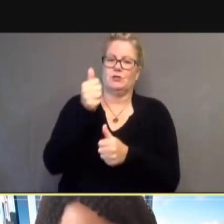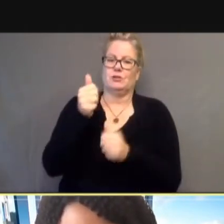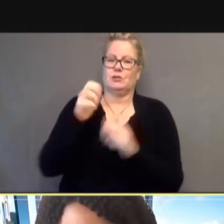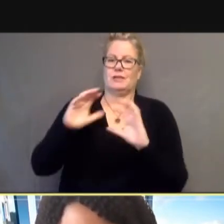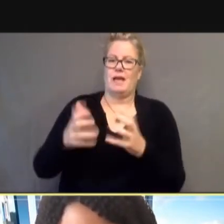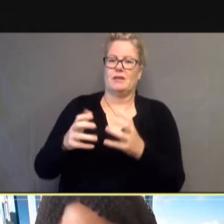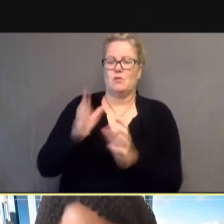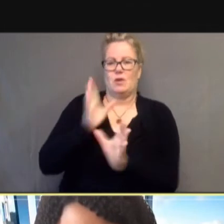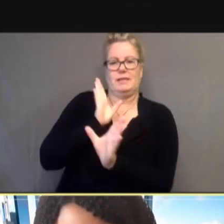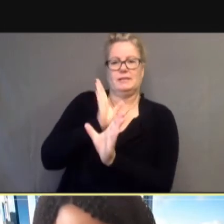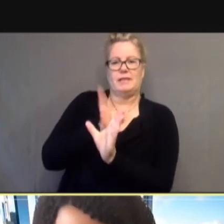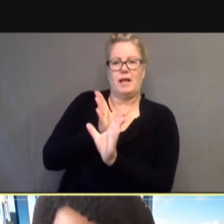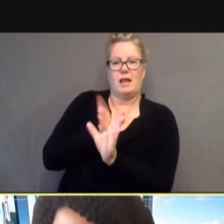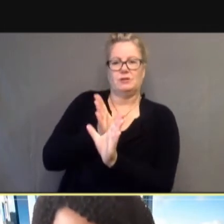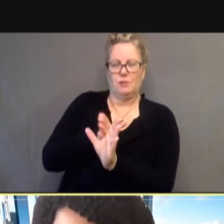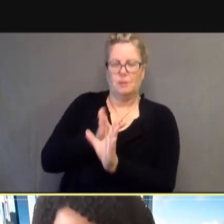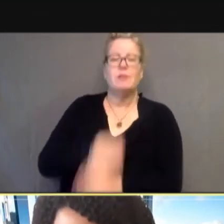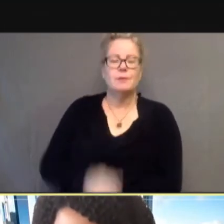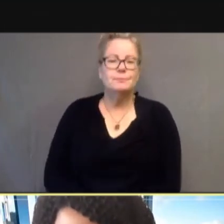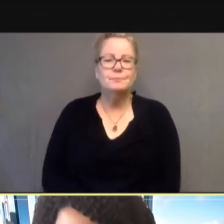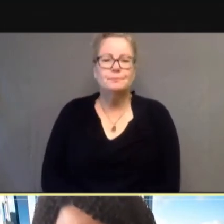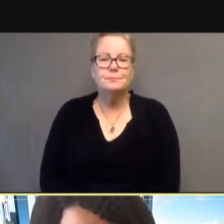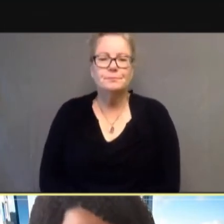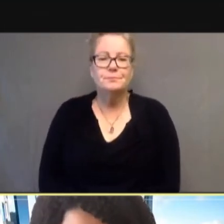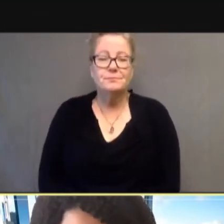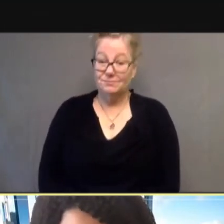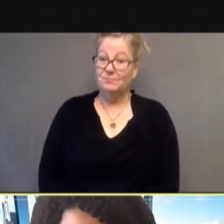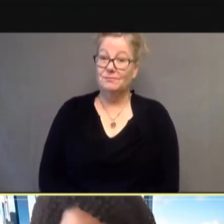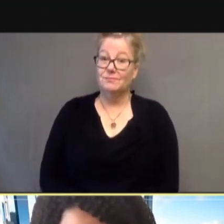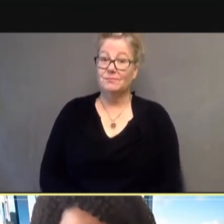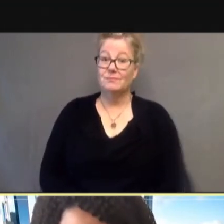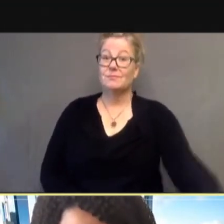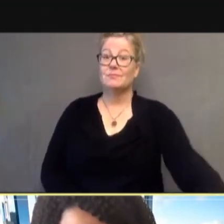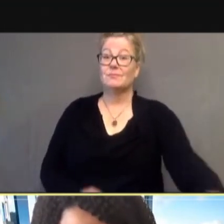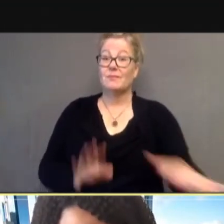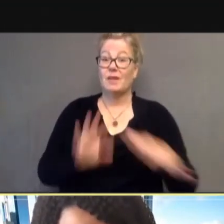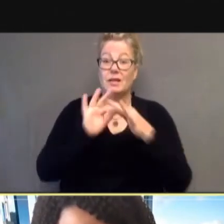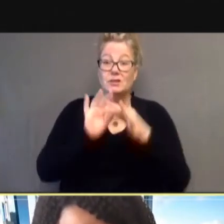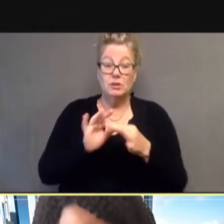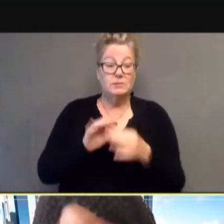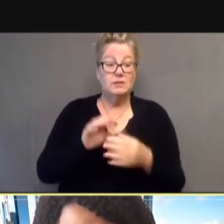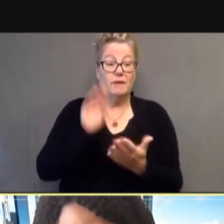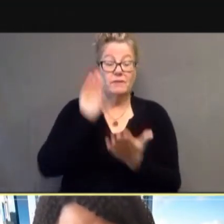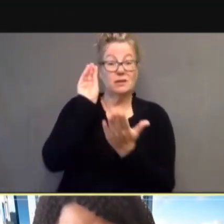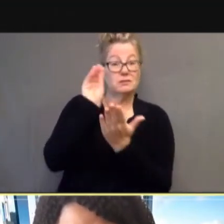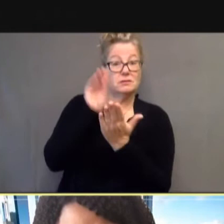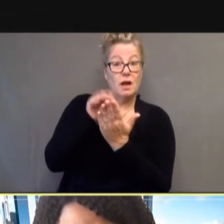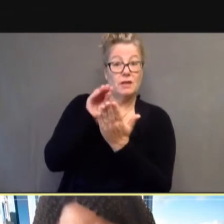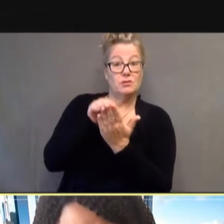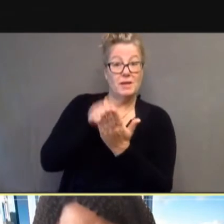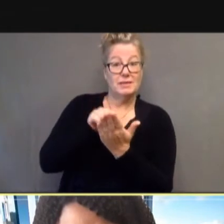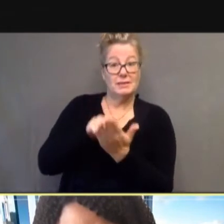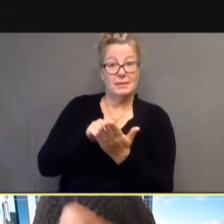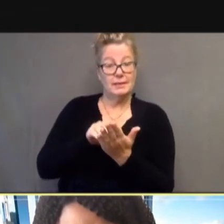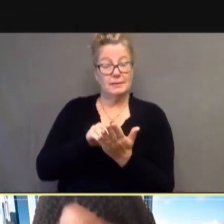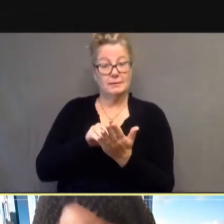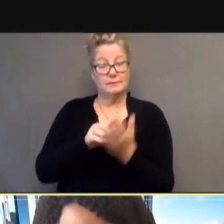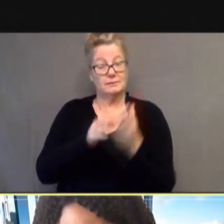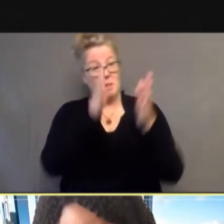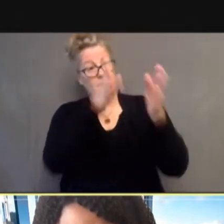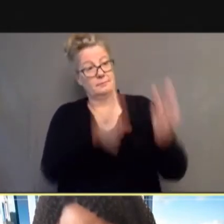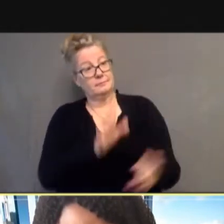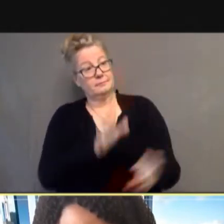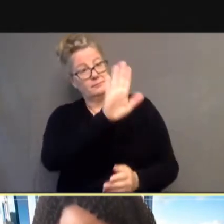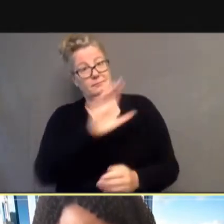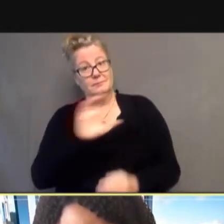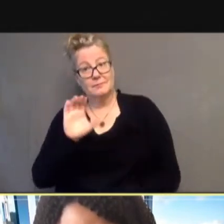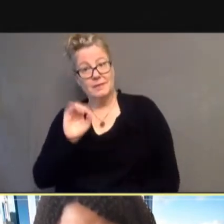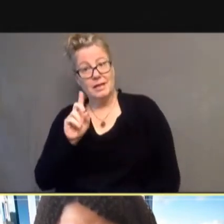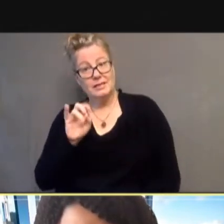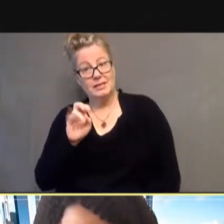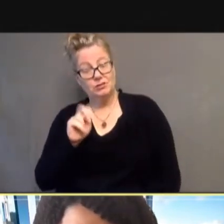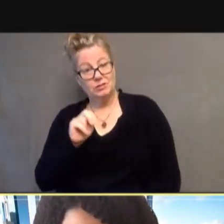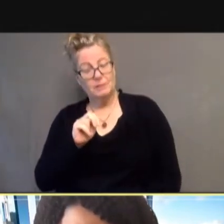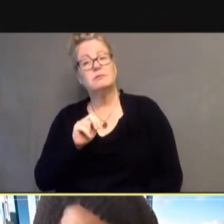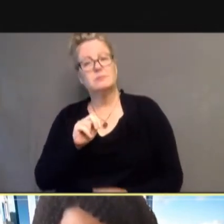and as far as documenting these conditions, physical conditions need very, very current